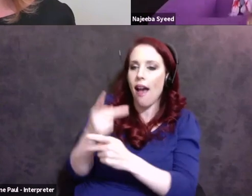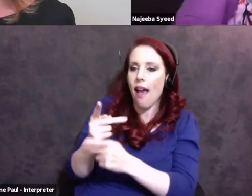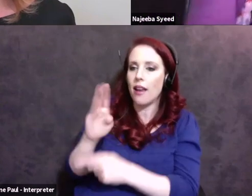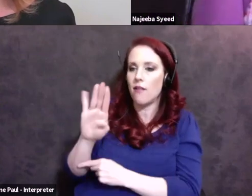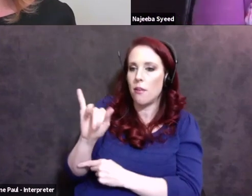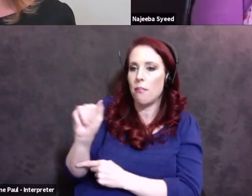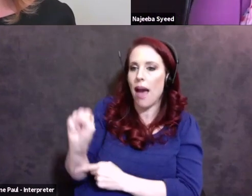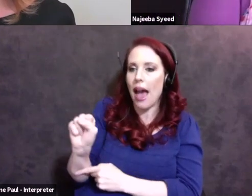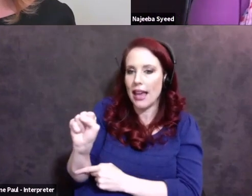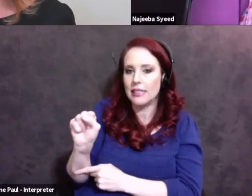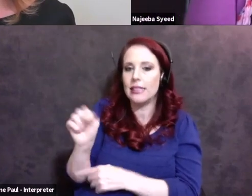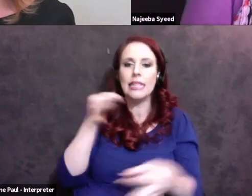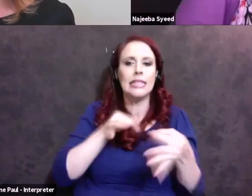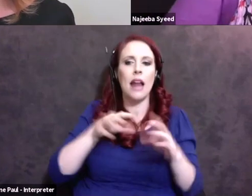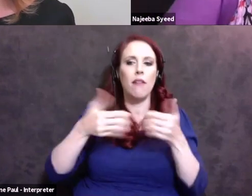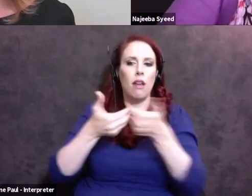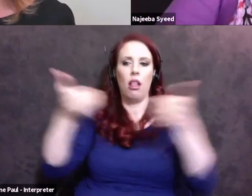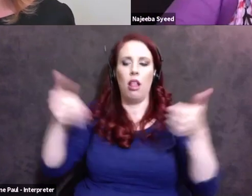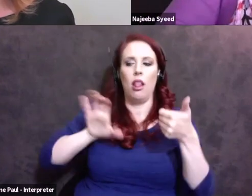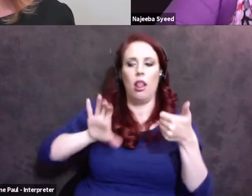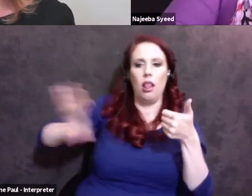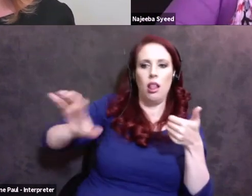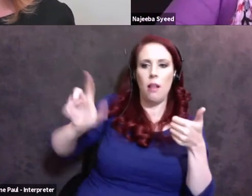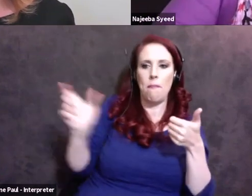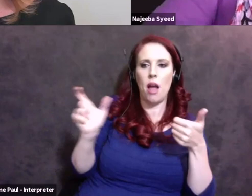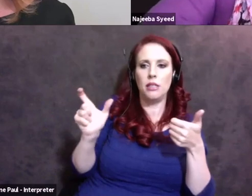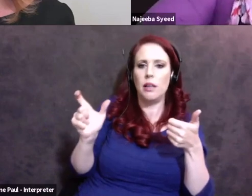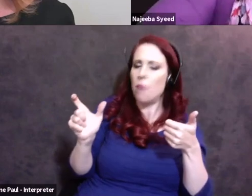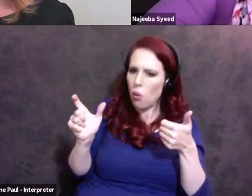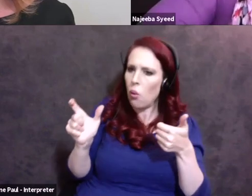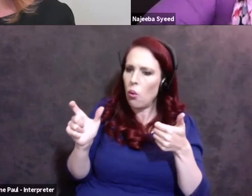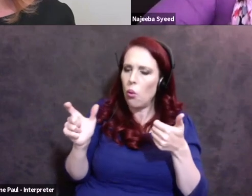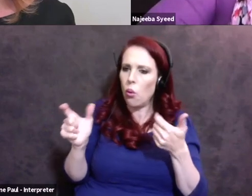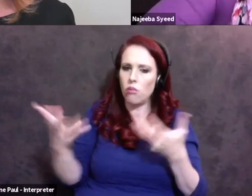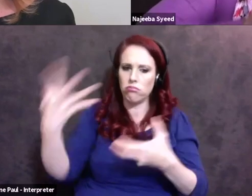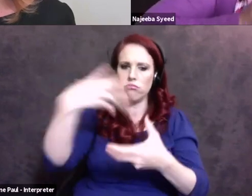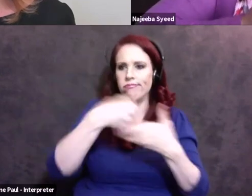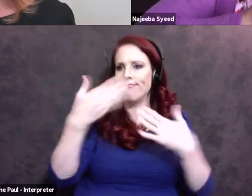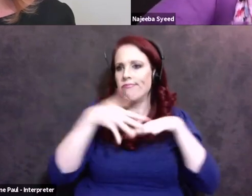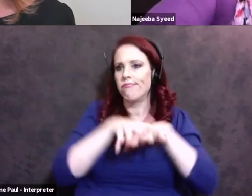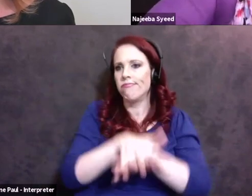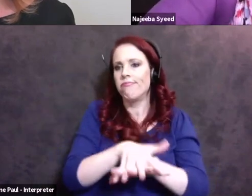pushing it out and understanding that it does operate, unfortunately, empirically we know